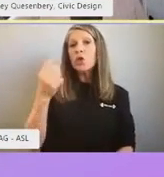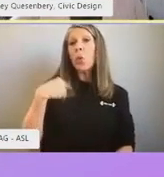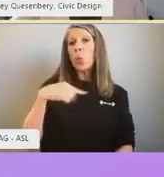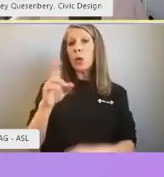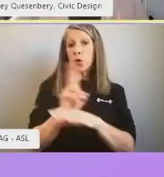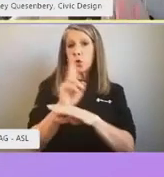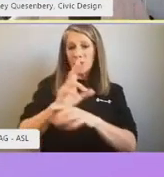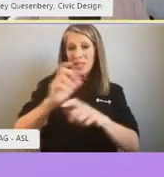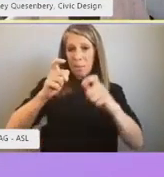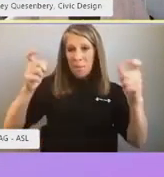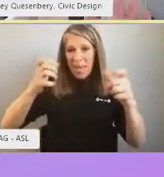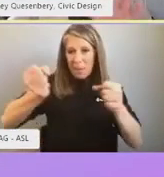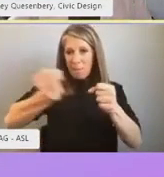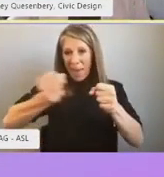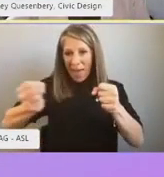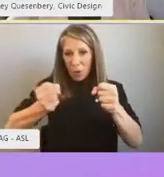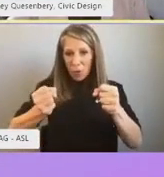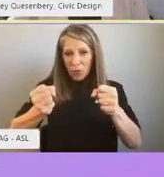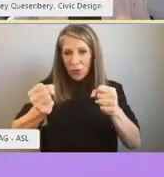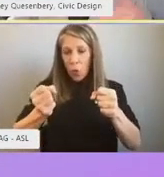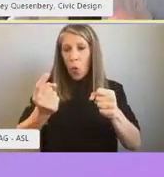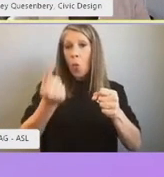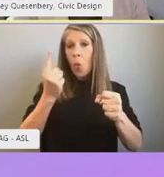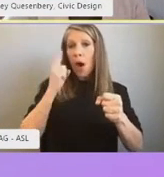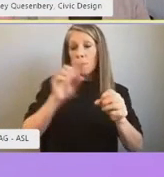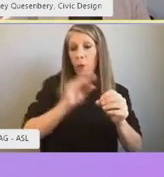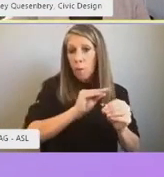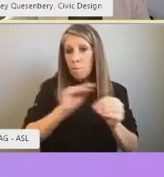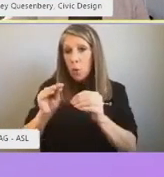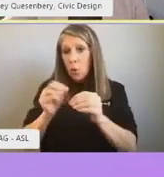controller, an xbox at, that is built into a sort of case,